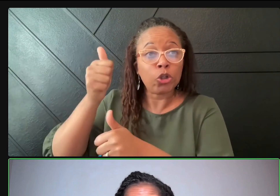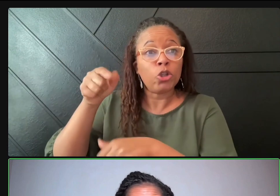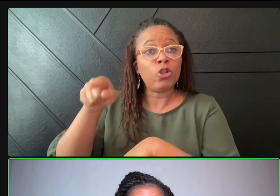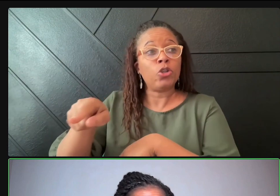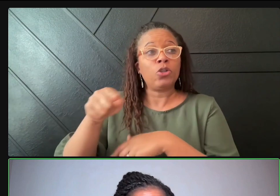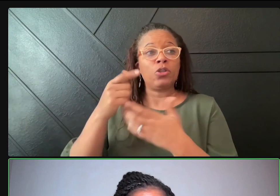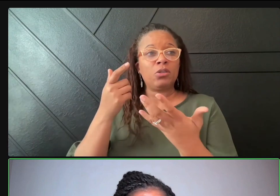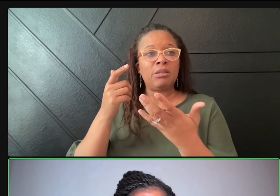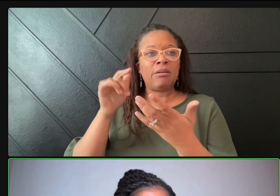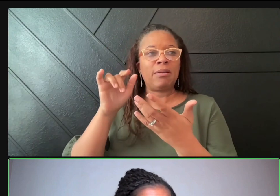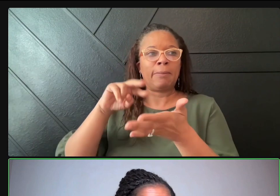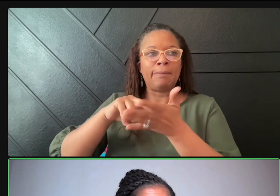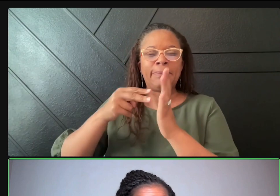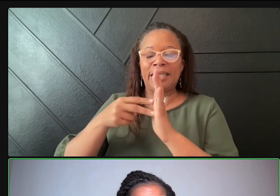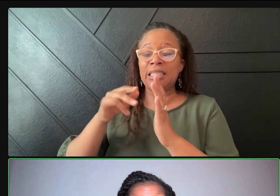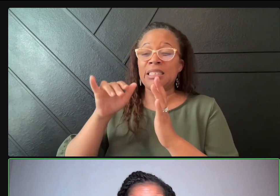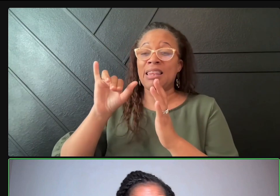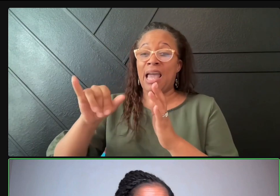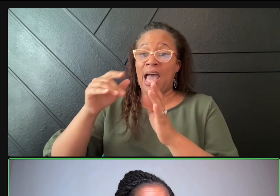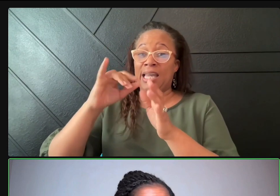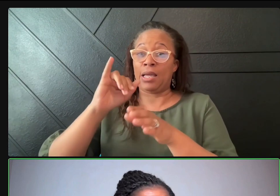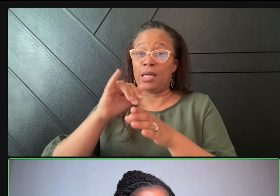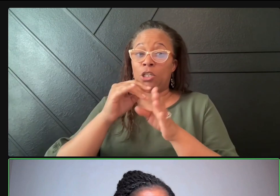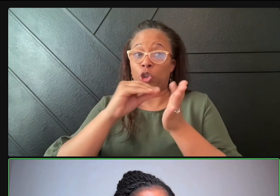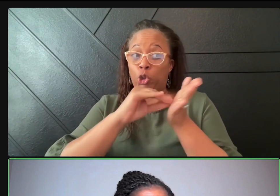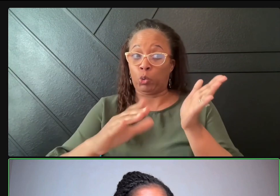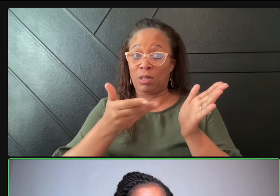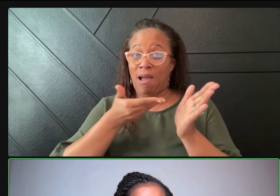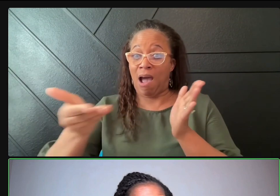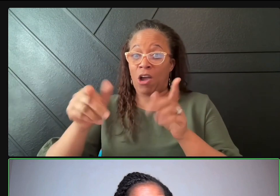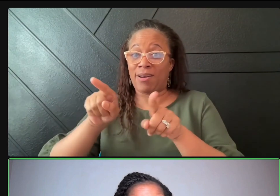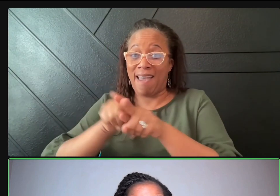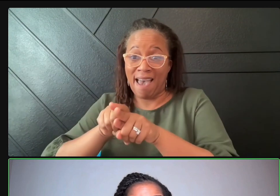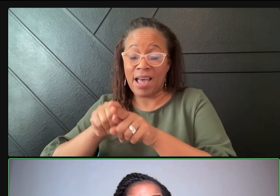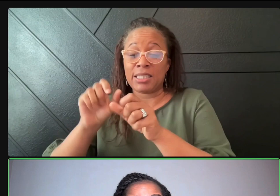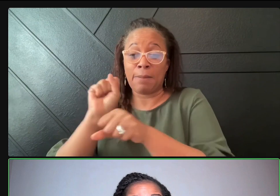by an organization or an employer,